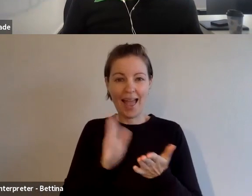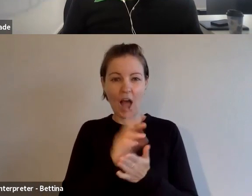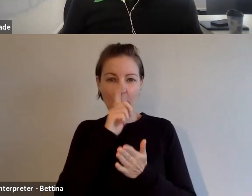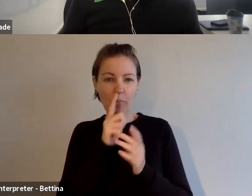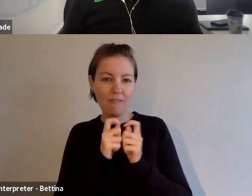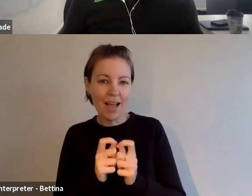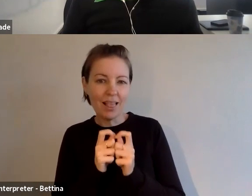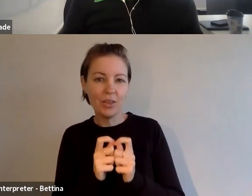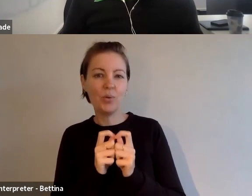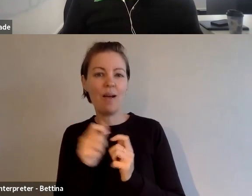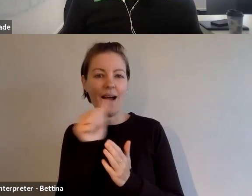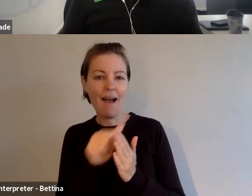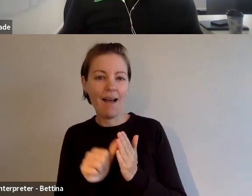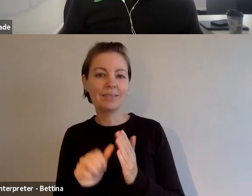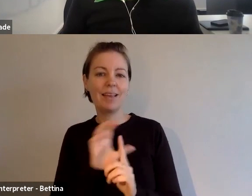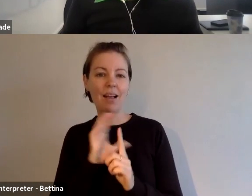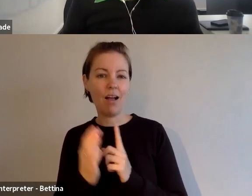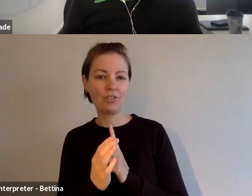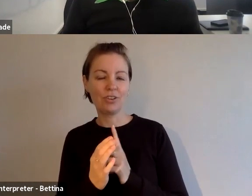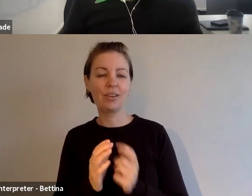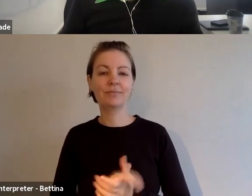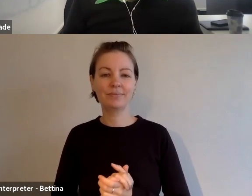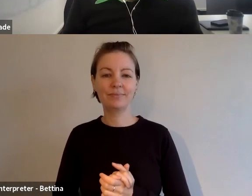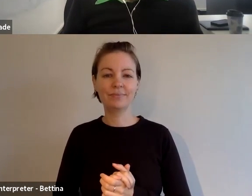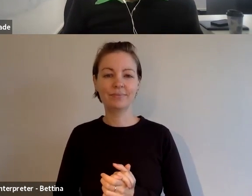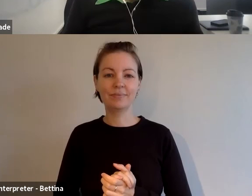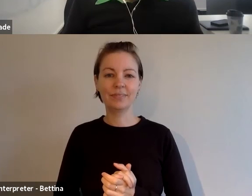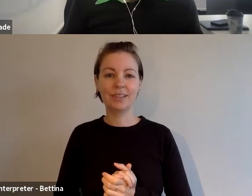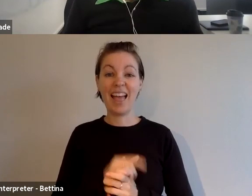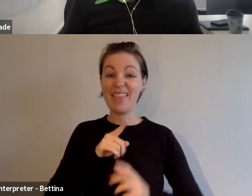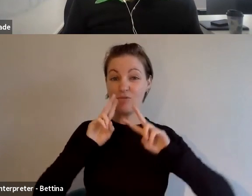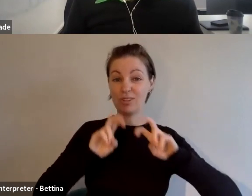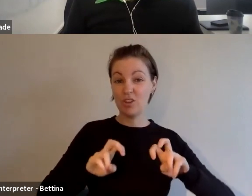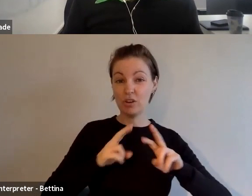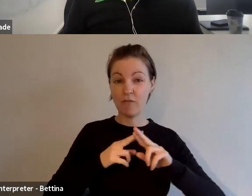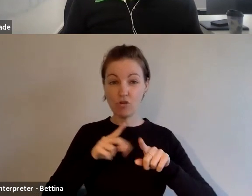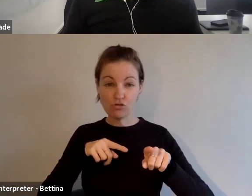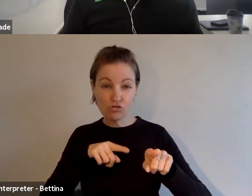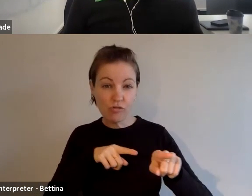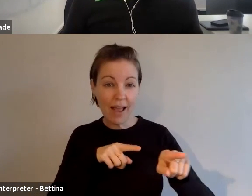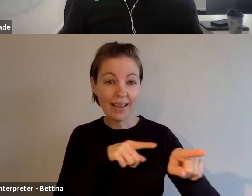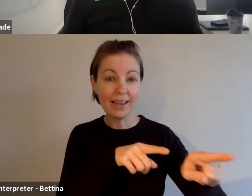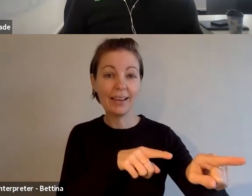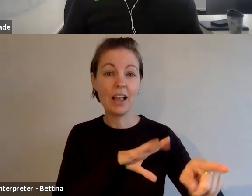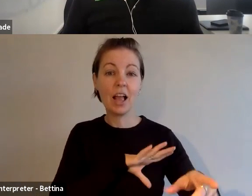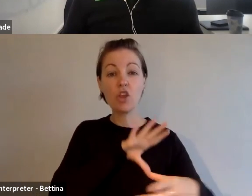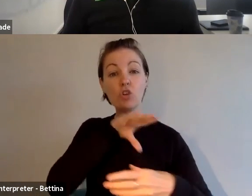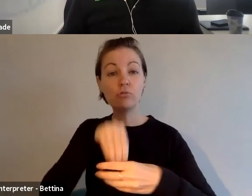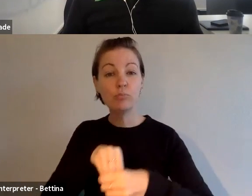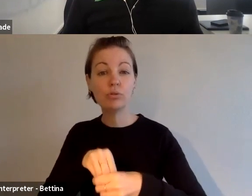And a large part of that research is to track the contribution of arts and creativity whether it is across society or different